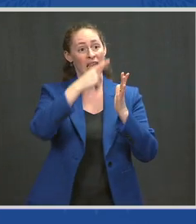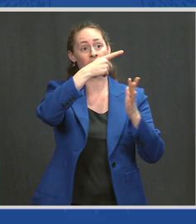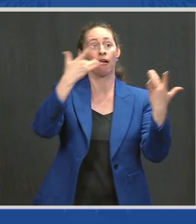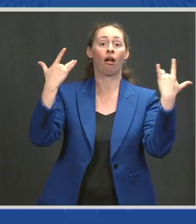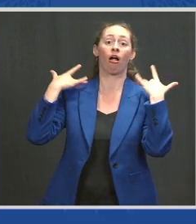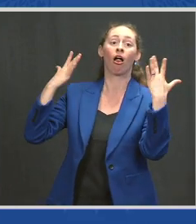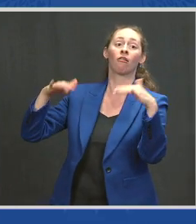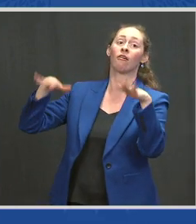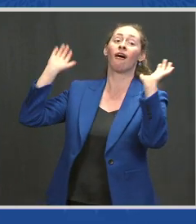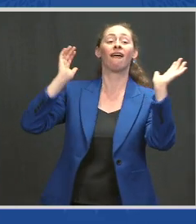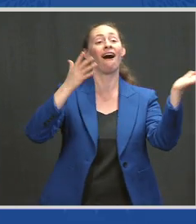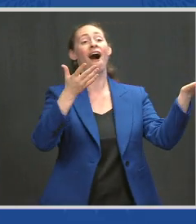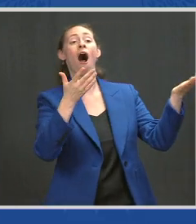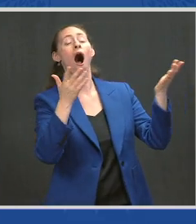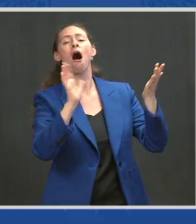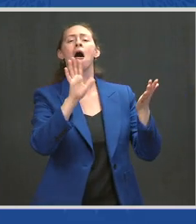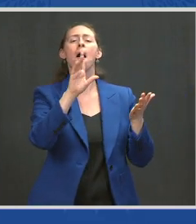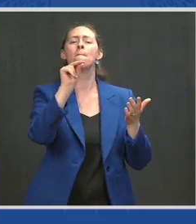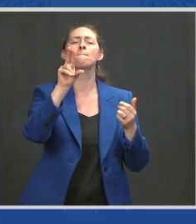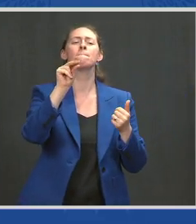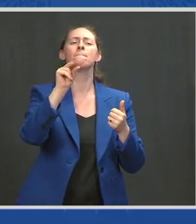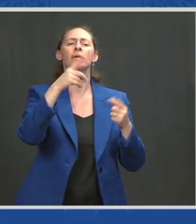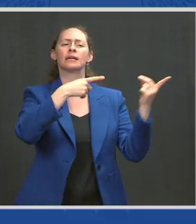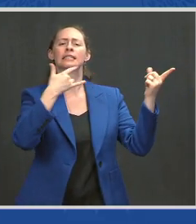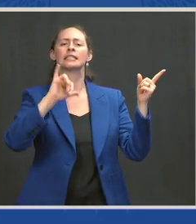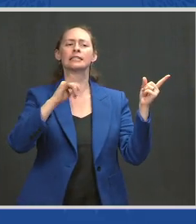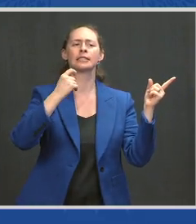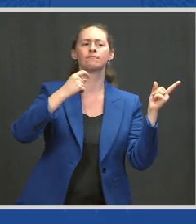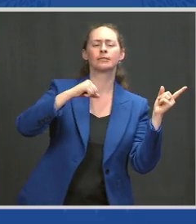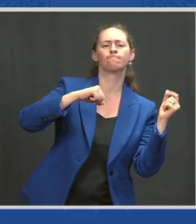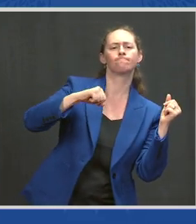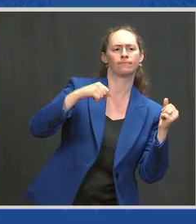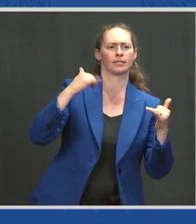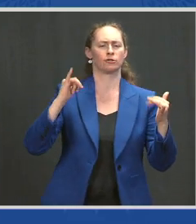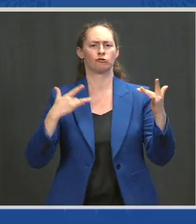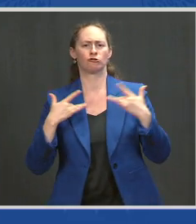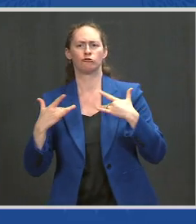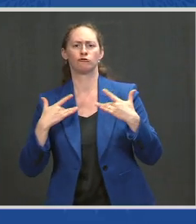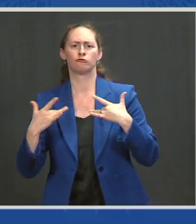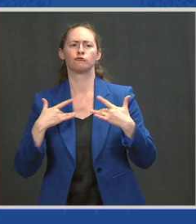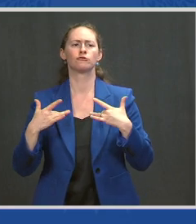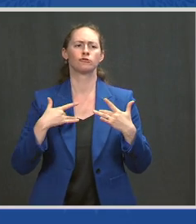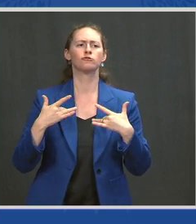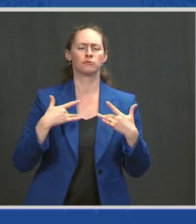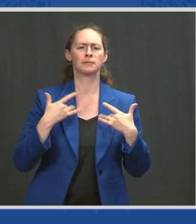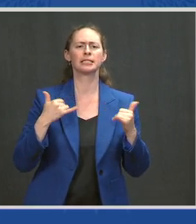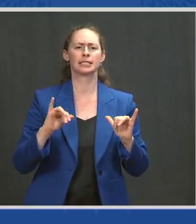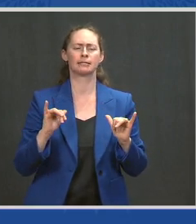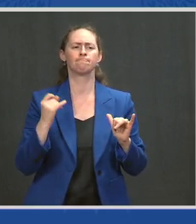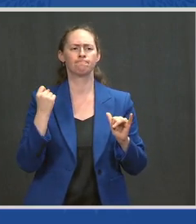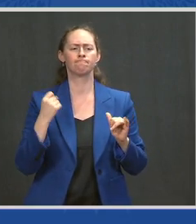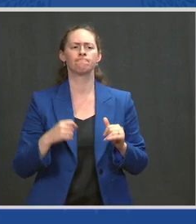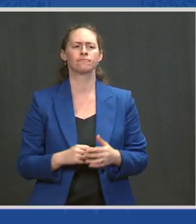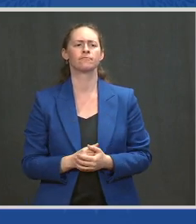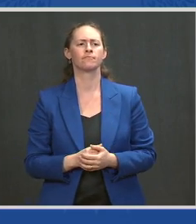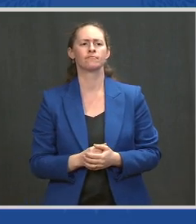He still, I believe, is concerned about being, quote, "encircled." He still is concerned that we, in fact,